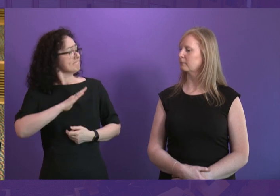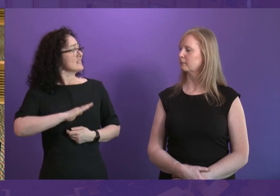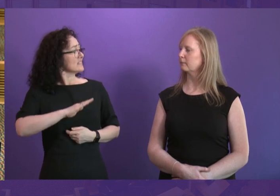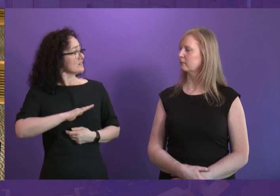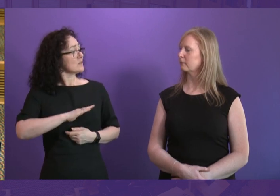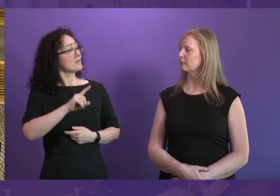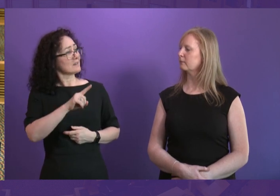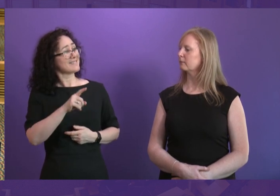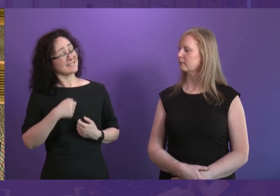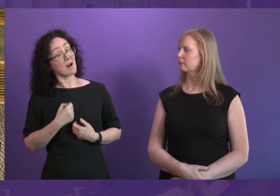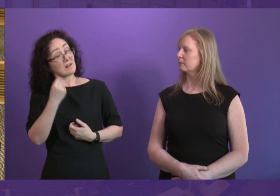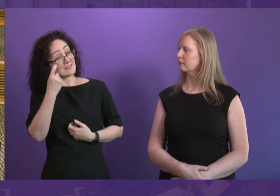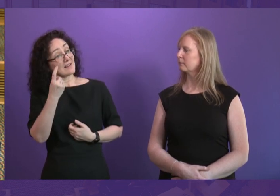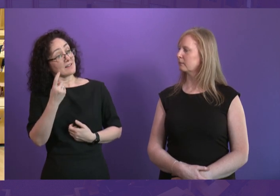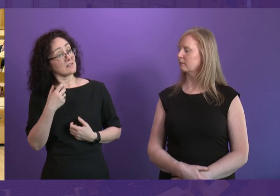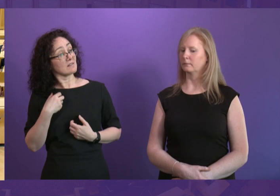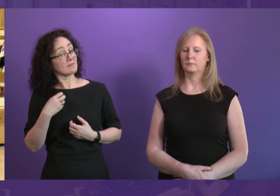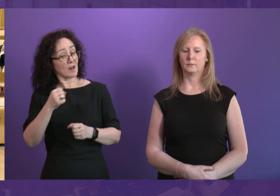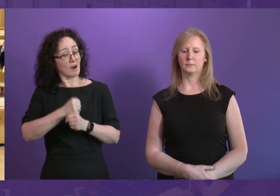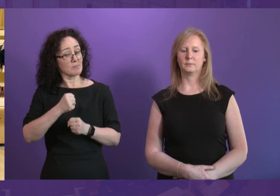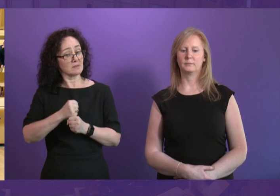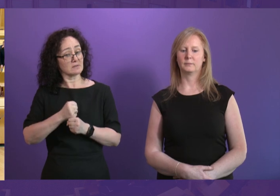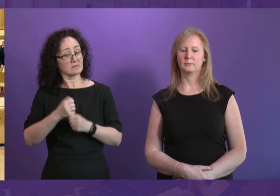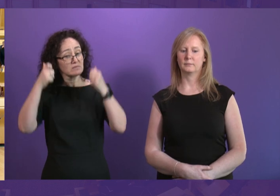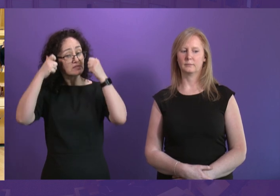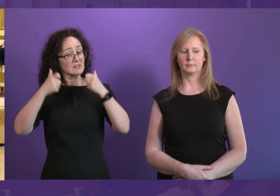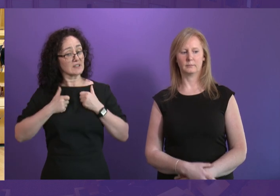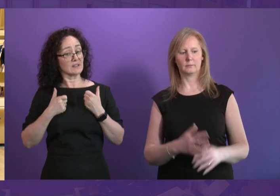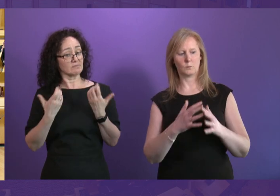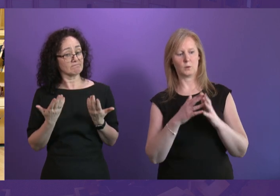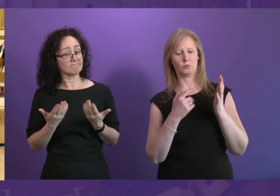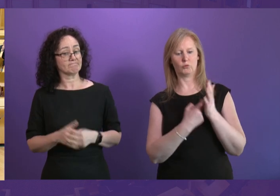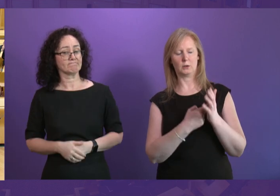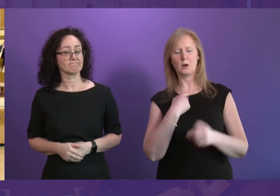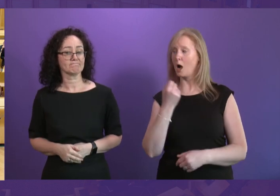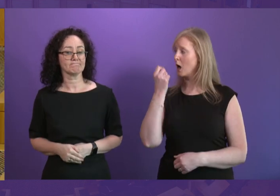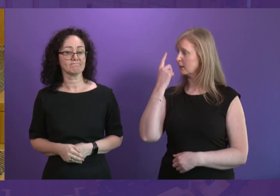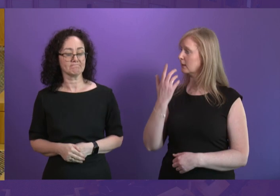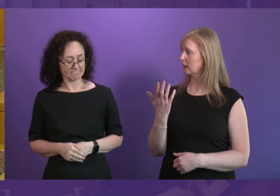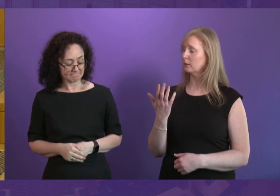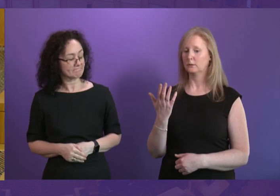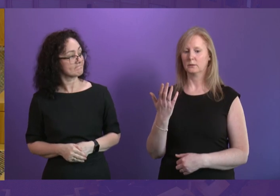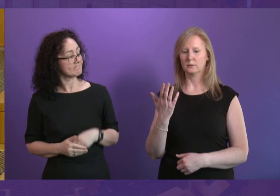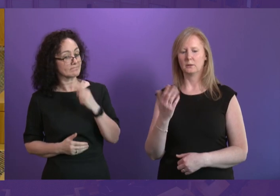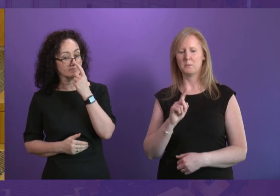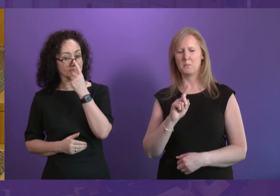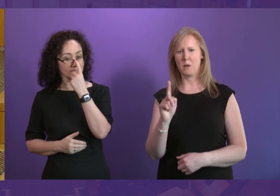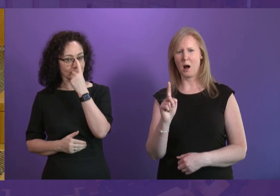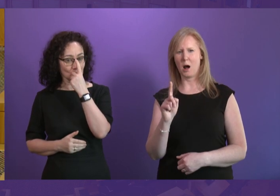and the Government take the issue seriously. Willie Rennie: I understand that. However, how can any lessons